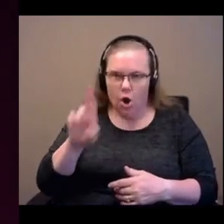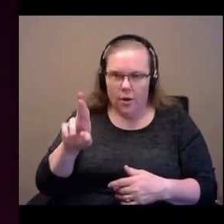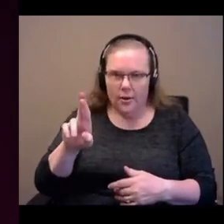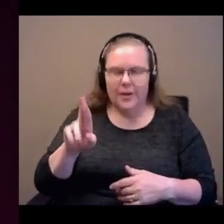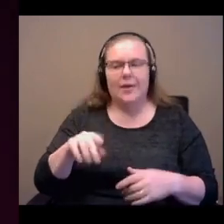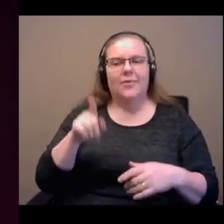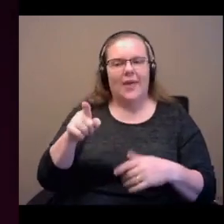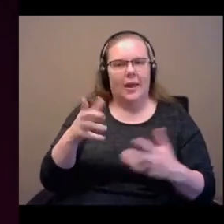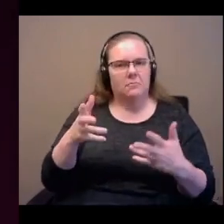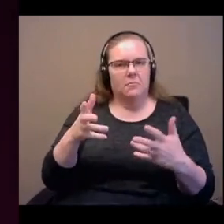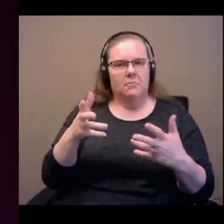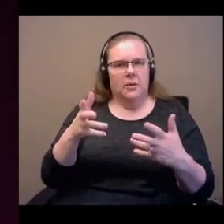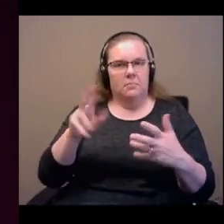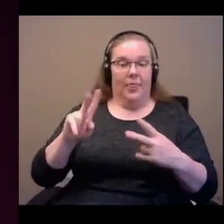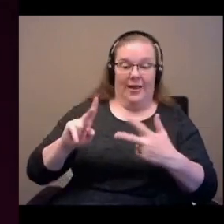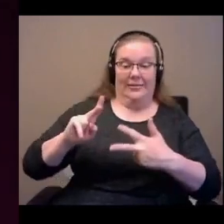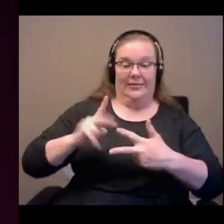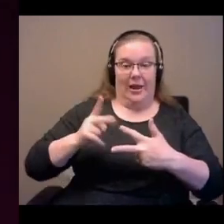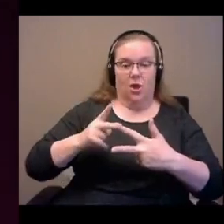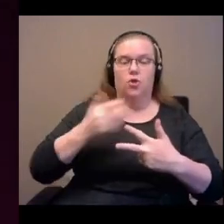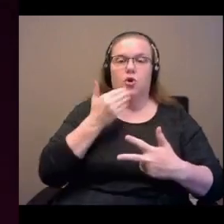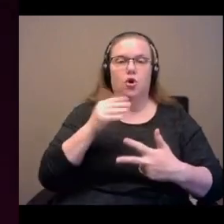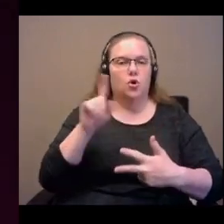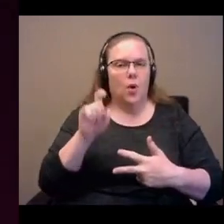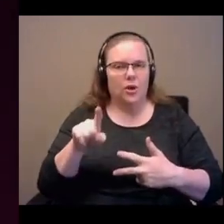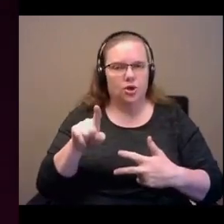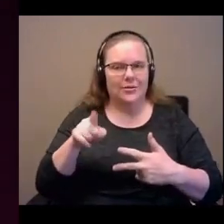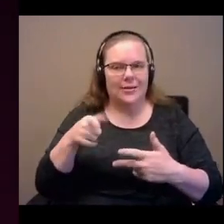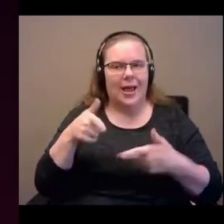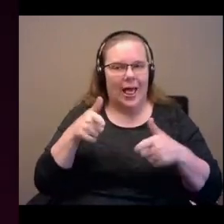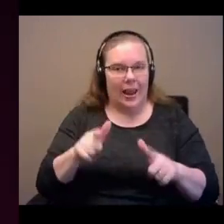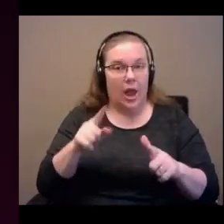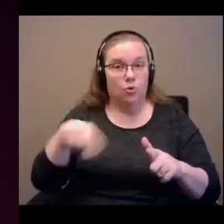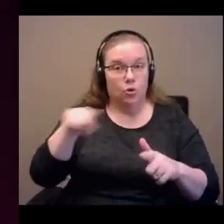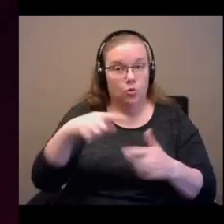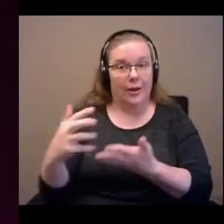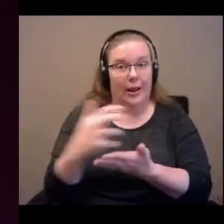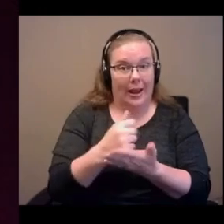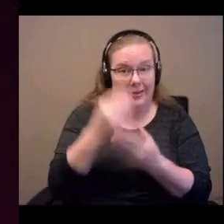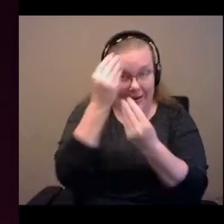But second, good questions allow you to collect information as leaders, as communicators, lead you